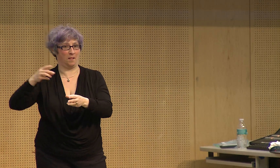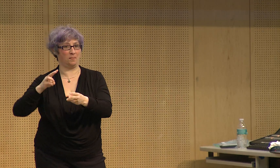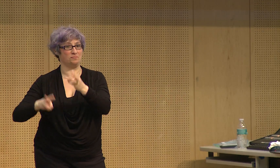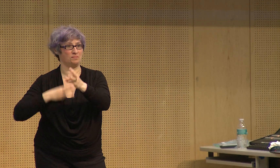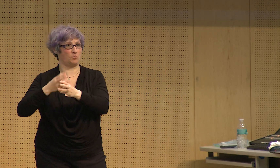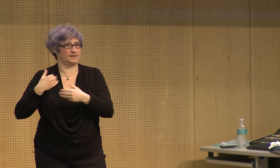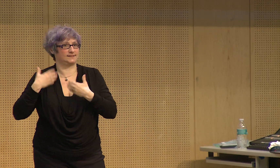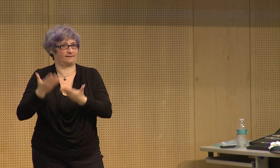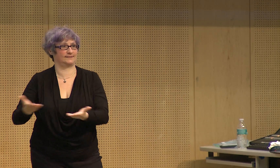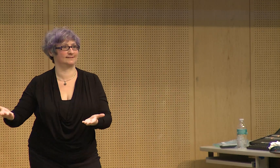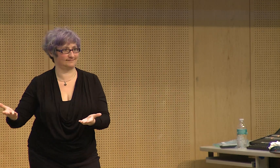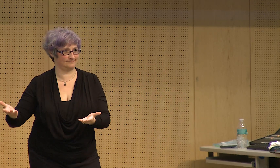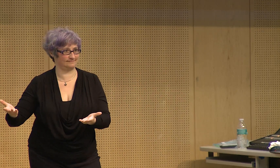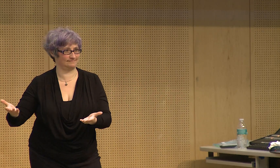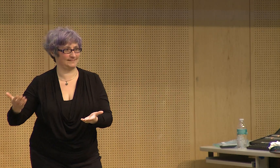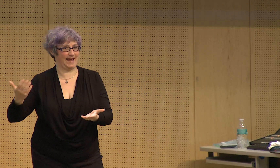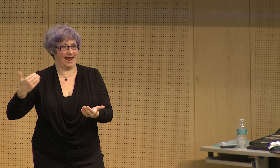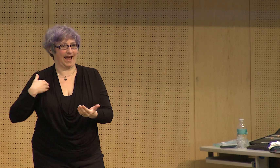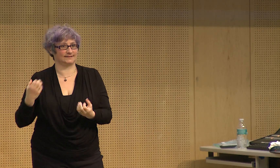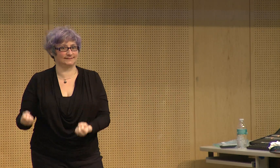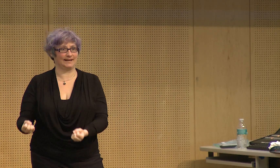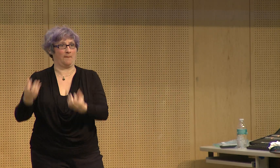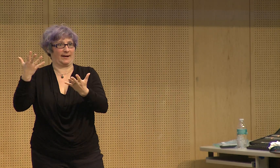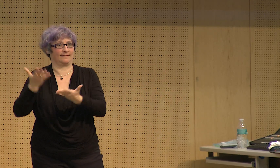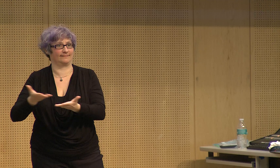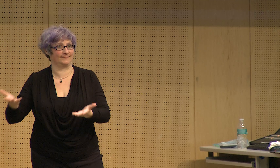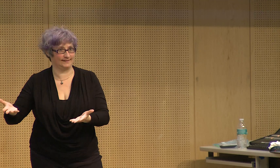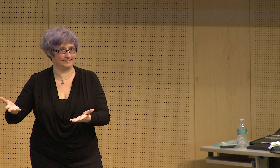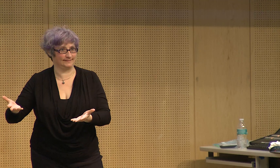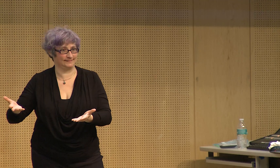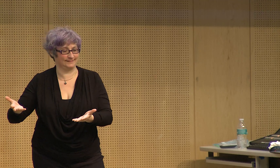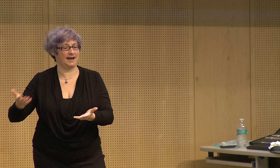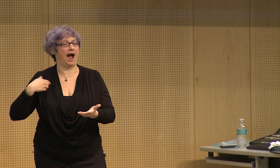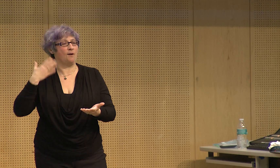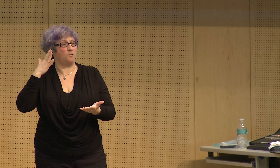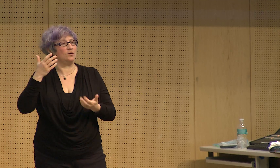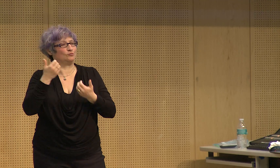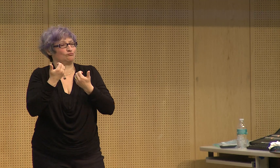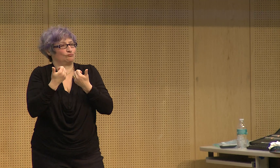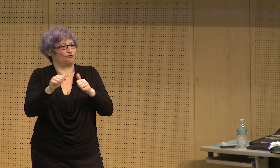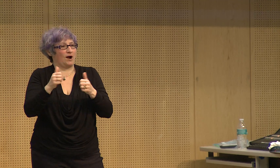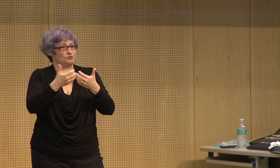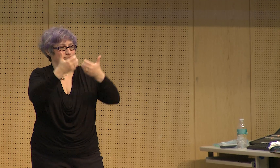and in the world, how things appear in quantity, as in how many things.